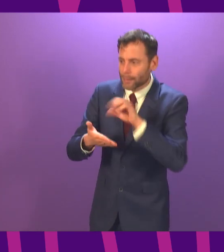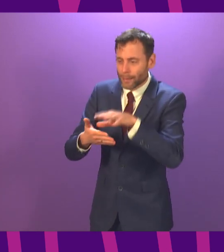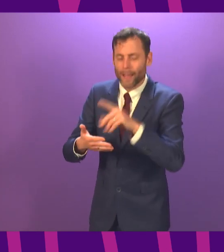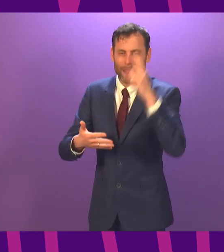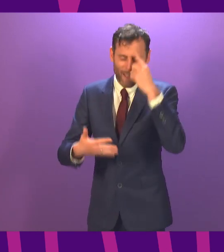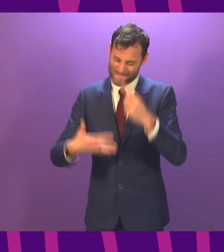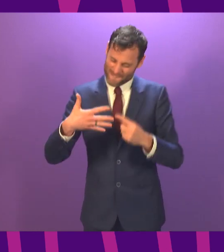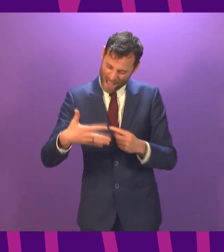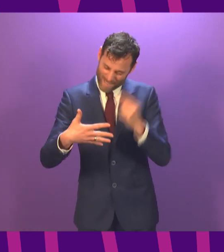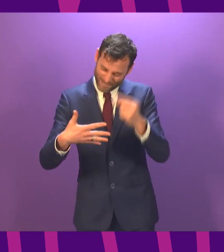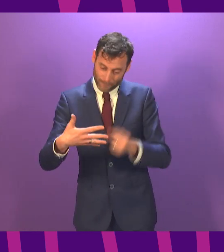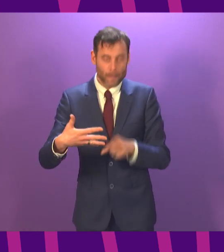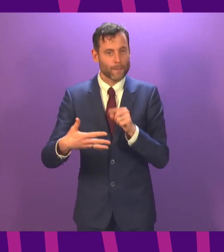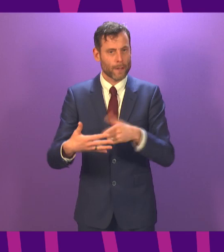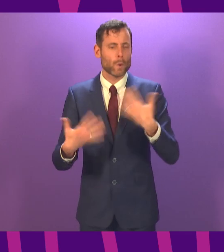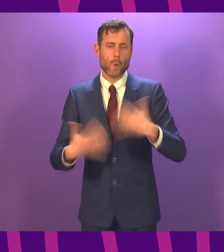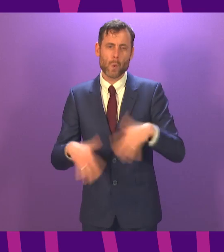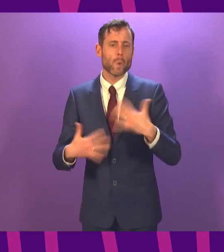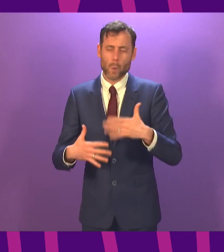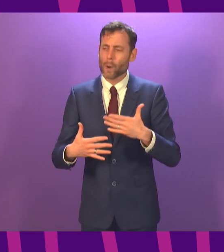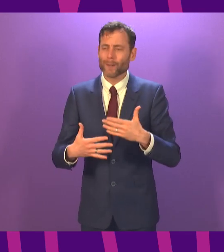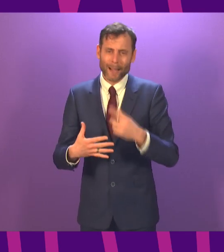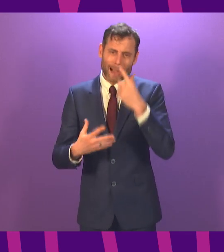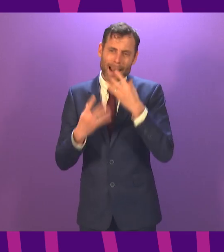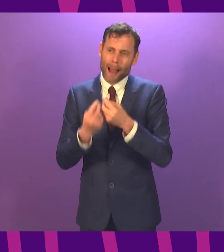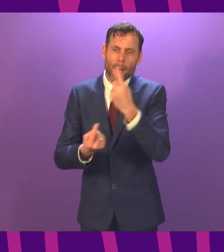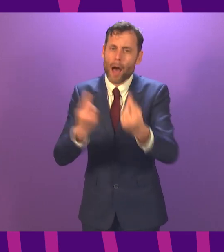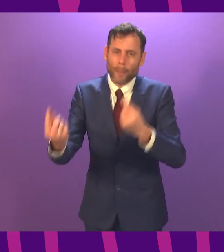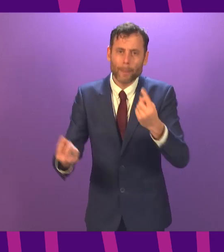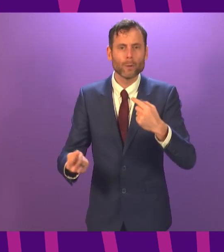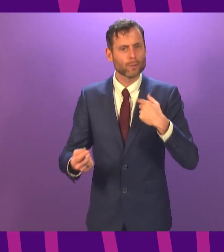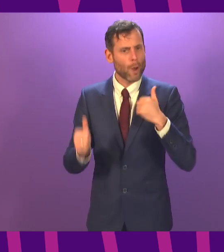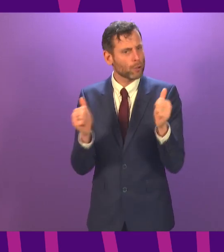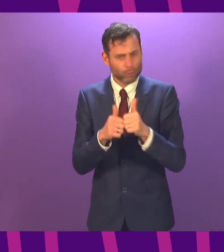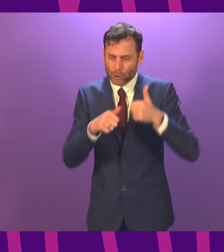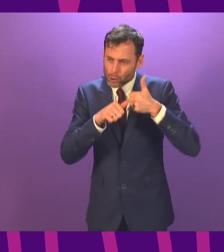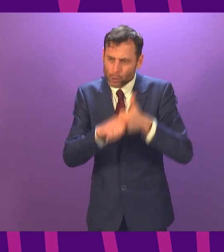bit better for someone else. I welcome anything that encourages others to carry out acts of